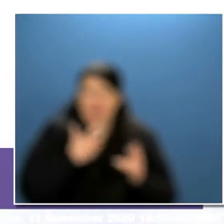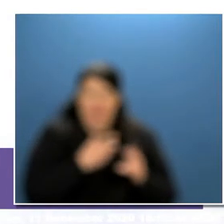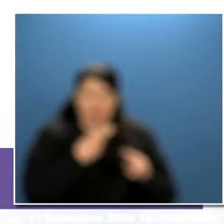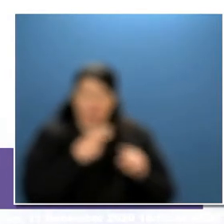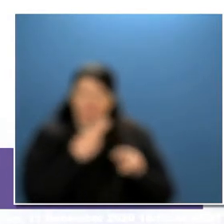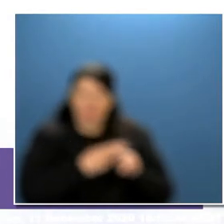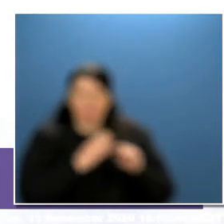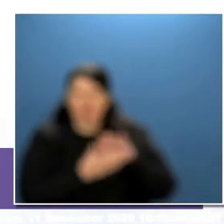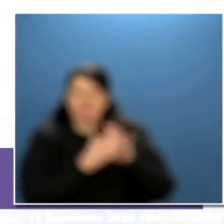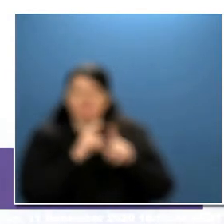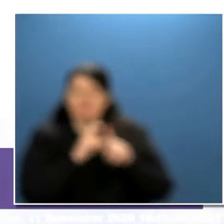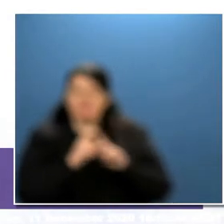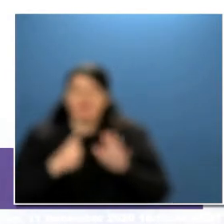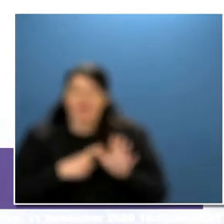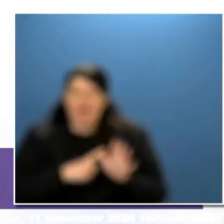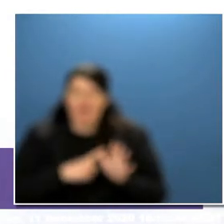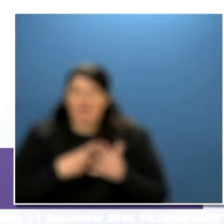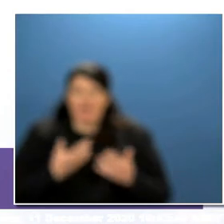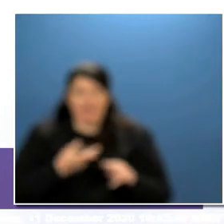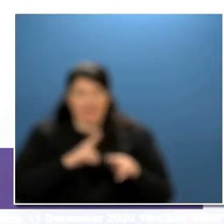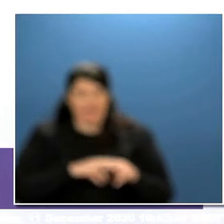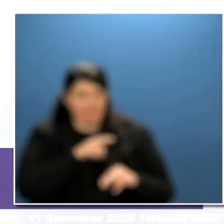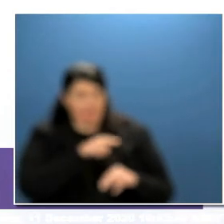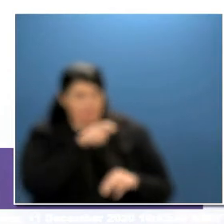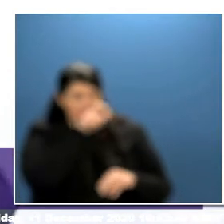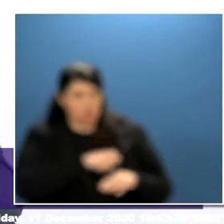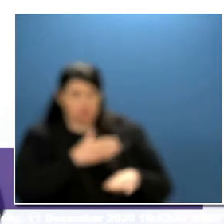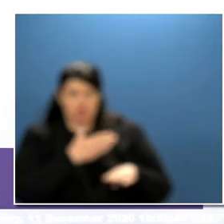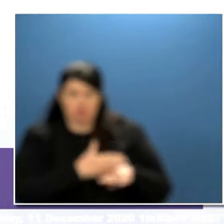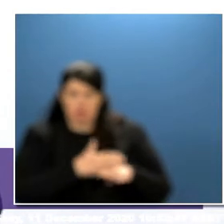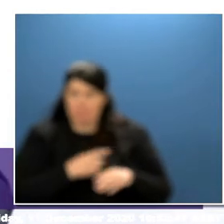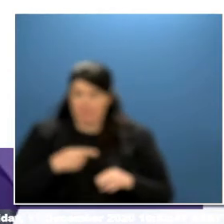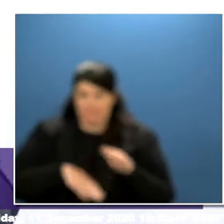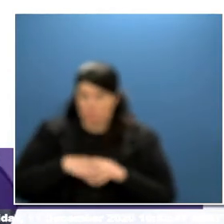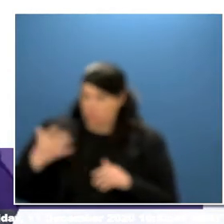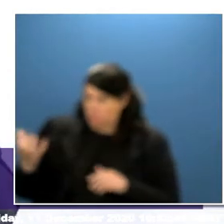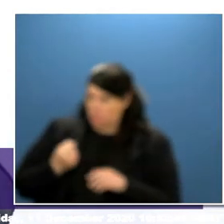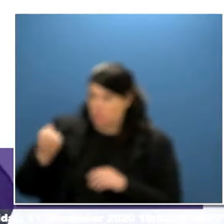What chance is someone whose default position is the DSP, who possibly earns